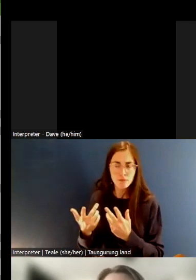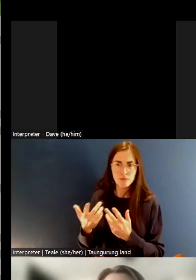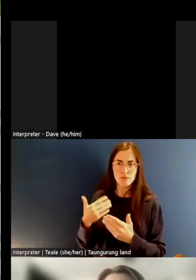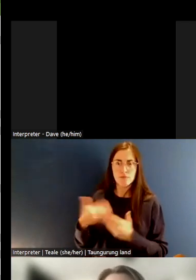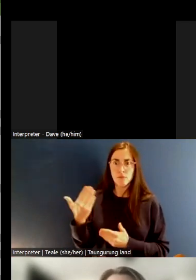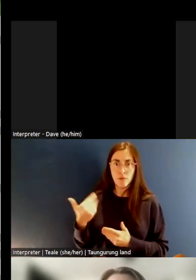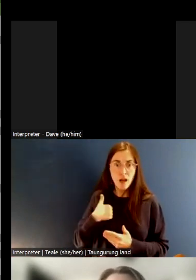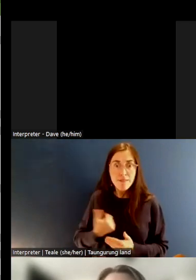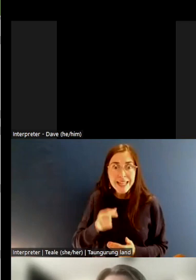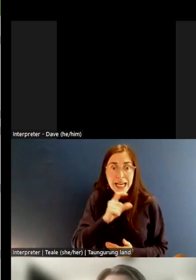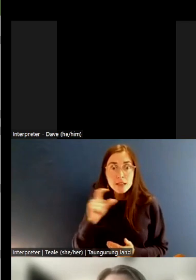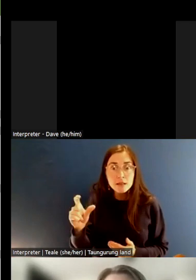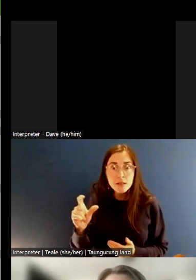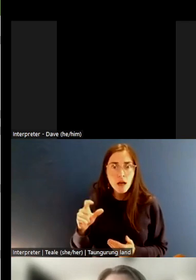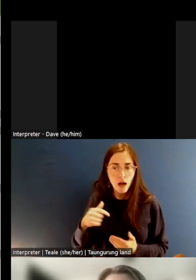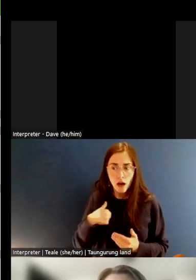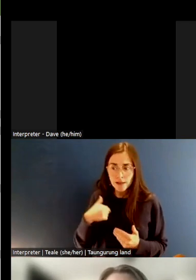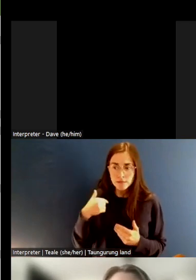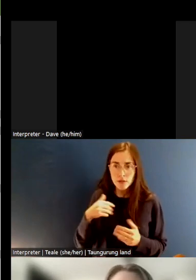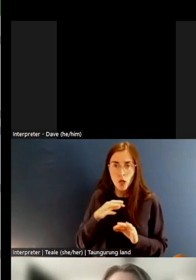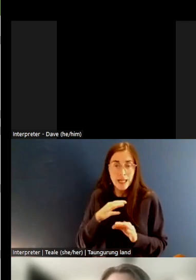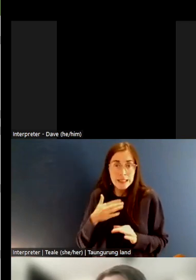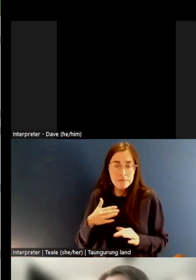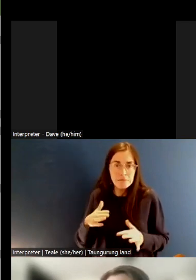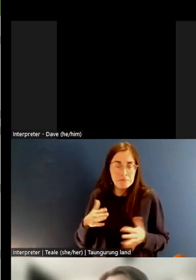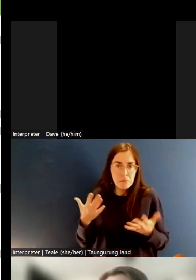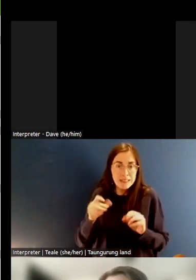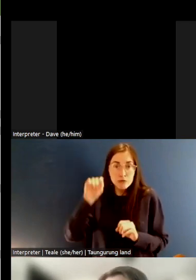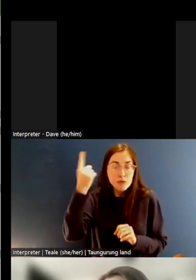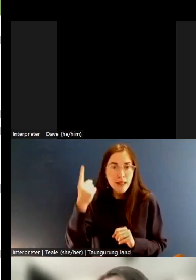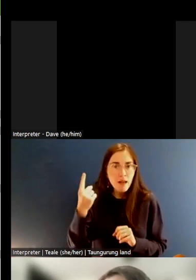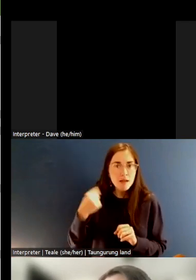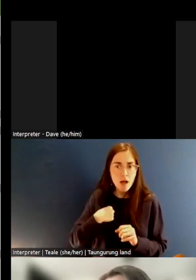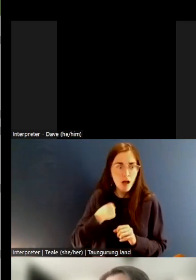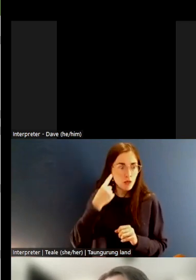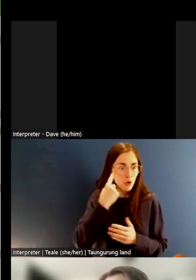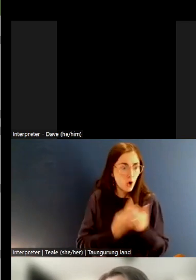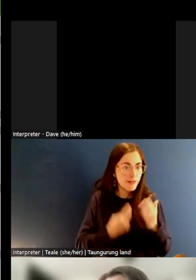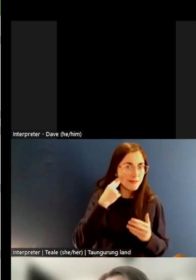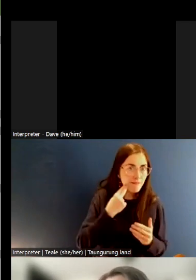that they weren't really looking for. So that's understanding the types of testing